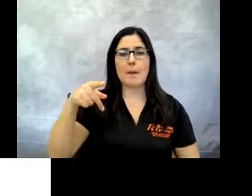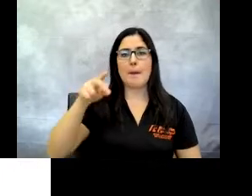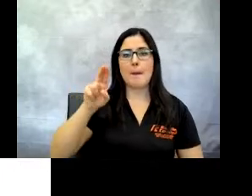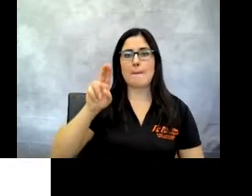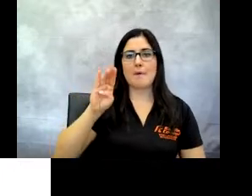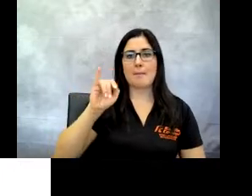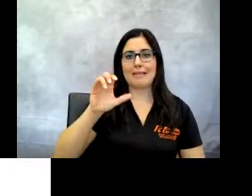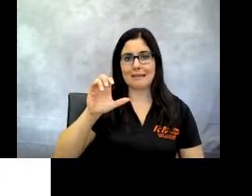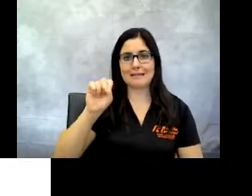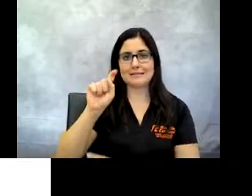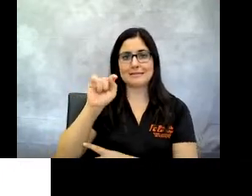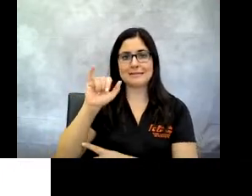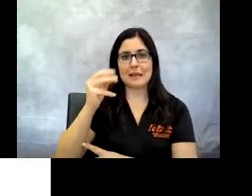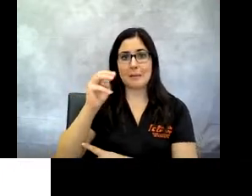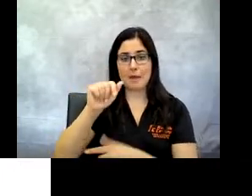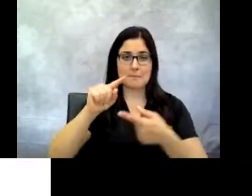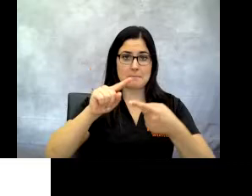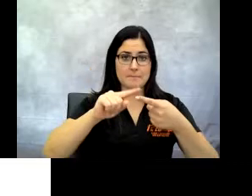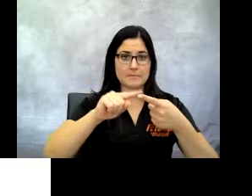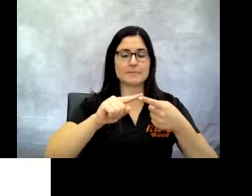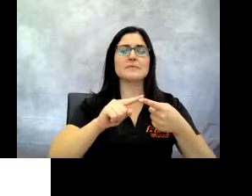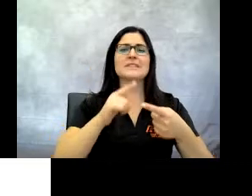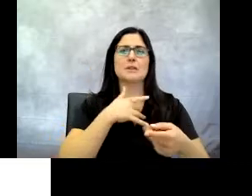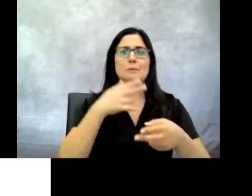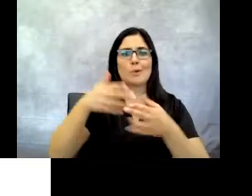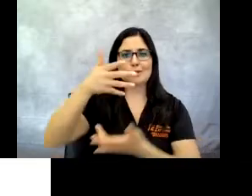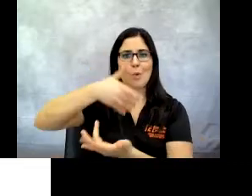we can refer to it as social stigma is the negative